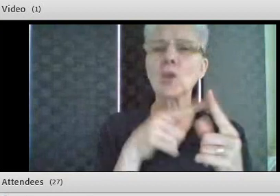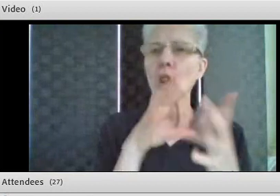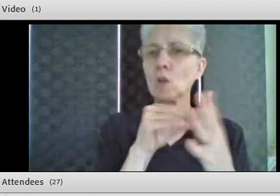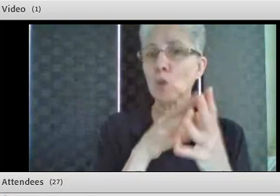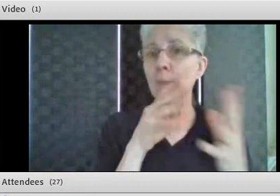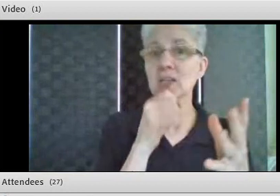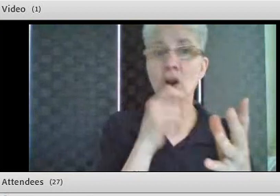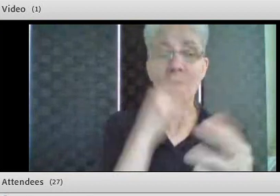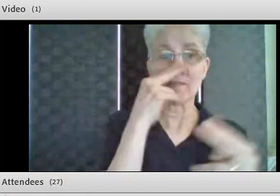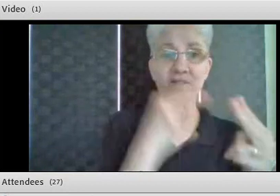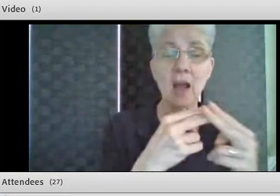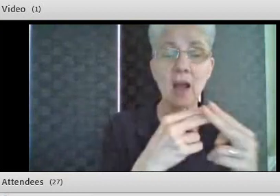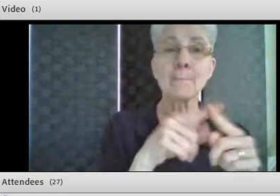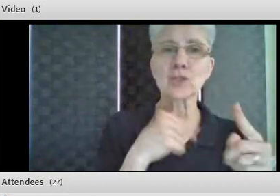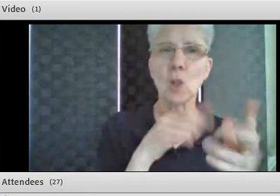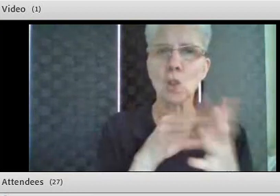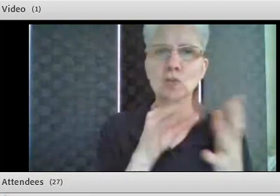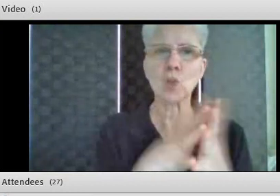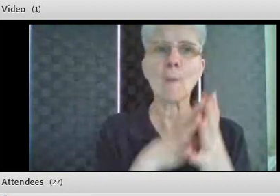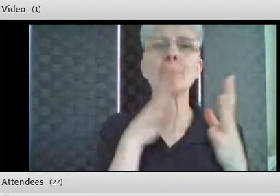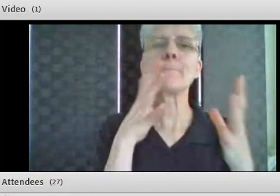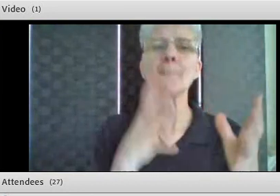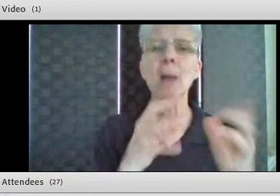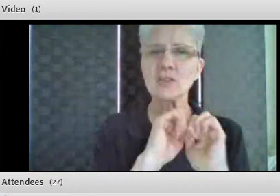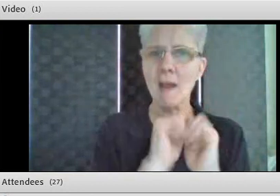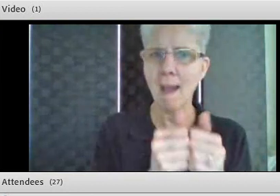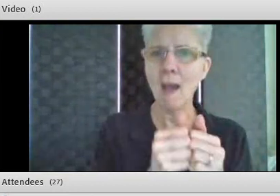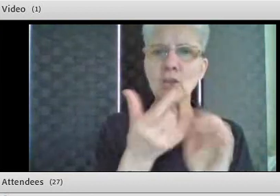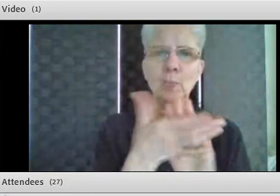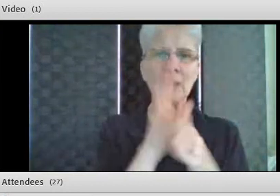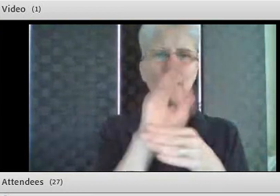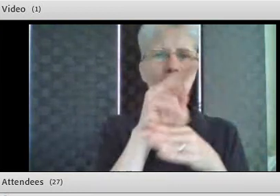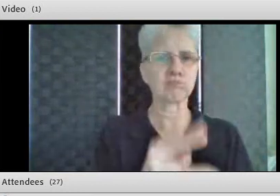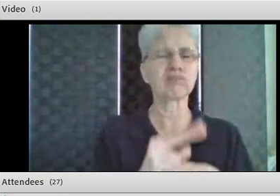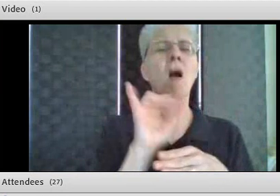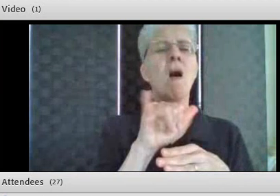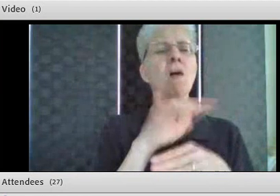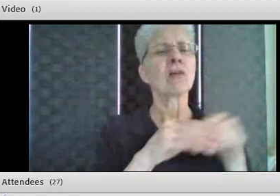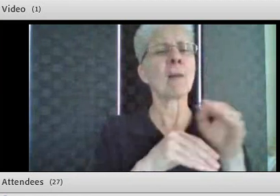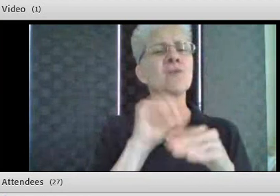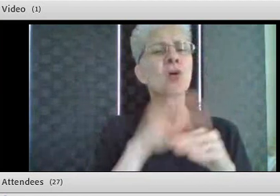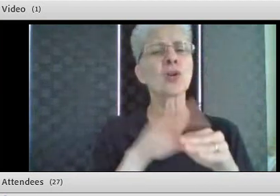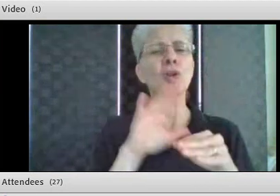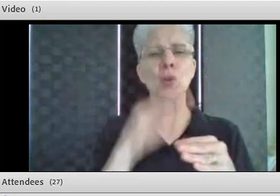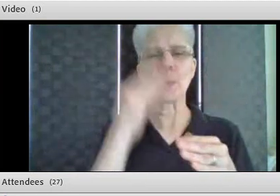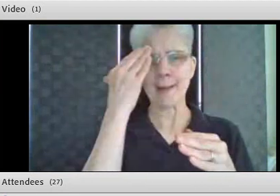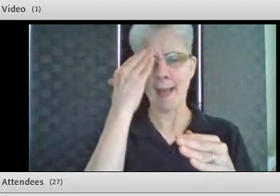and people that teach with us. Play for an hour a day, and you'll learn so much. Not only will you have fun with this kind of stuff,